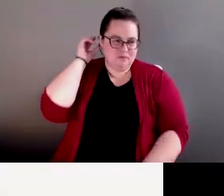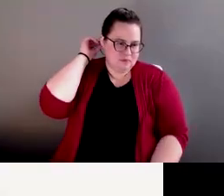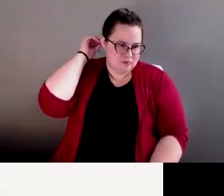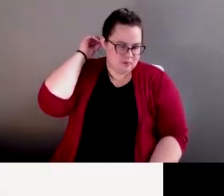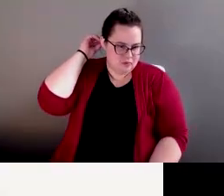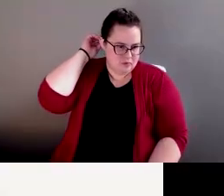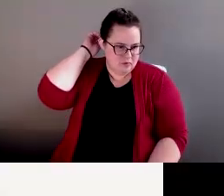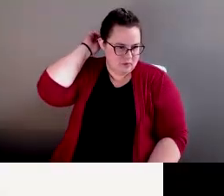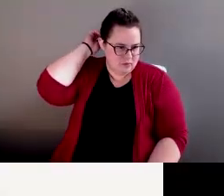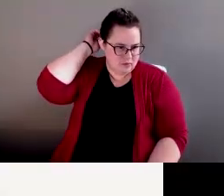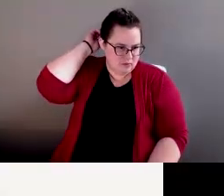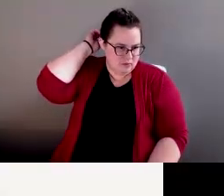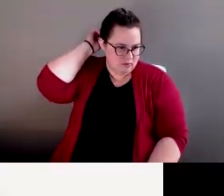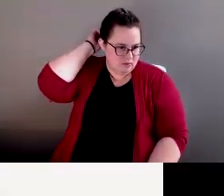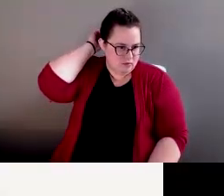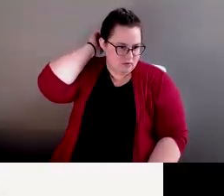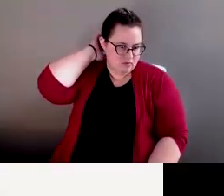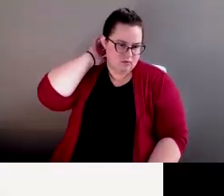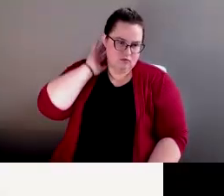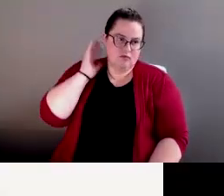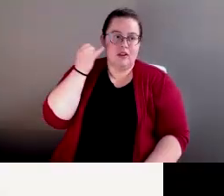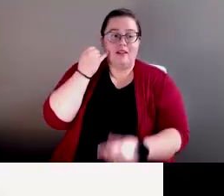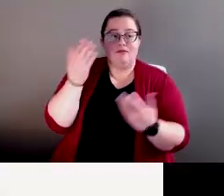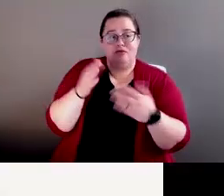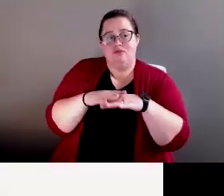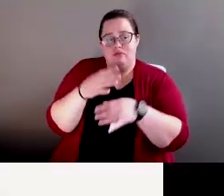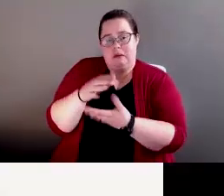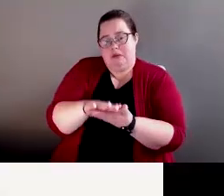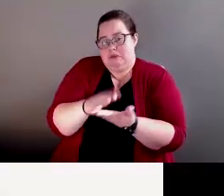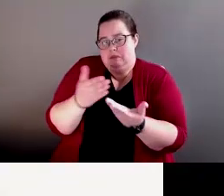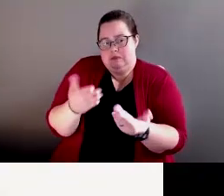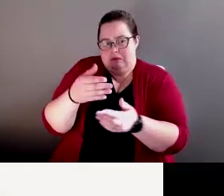If you're on campus here. Attendance purposes as well.